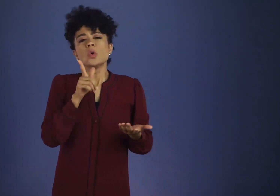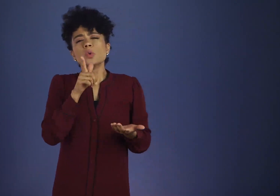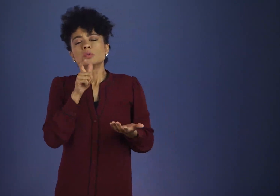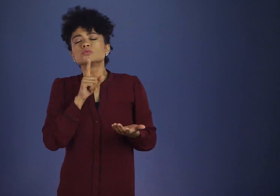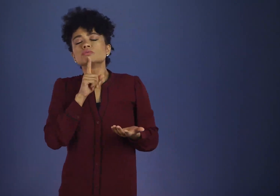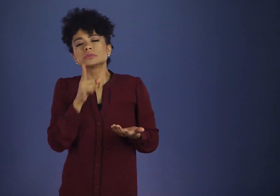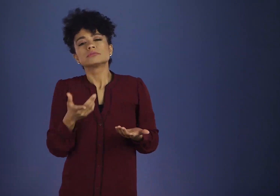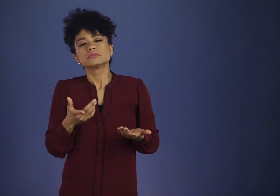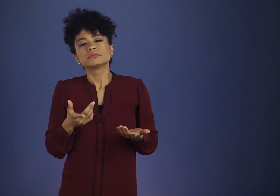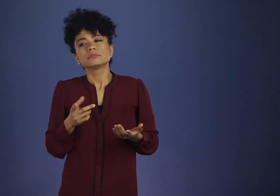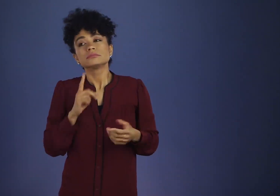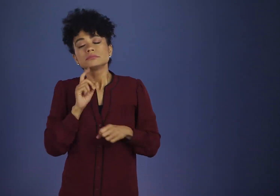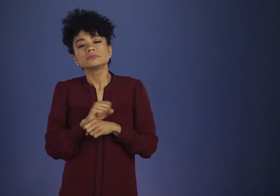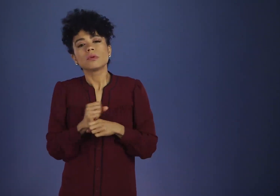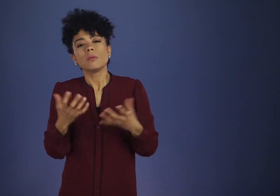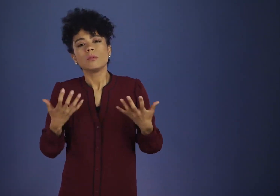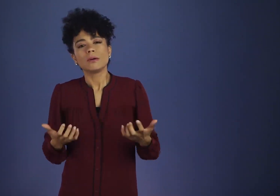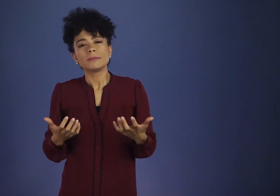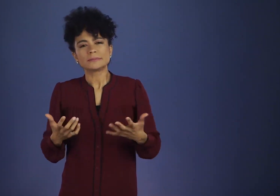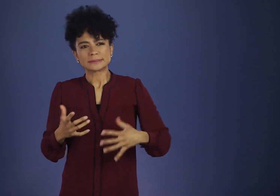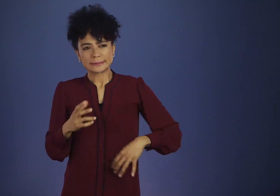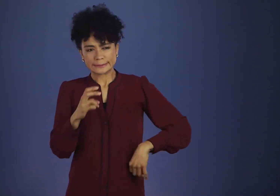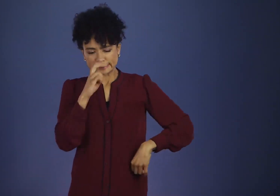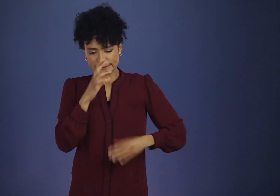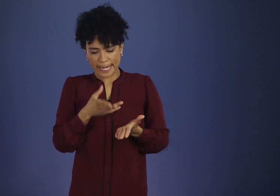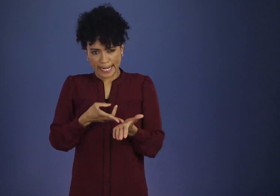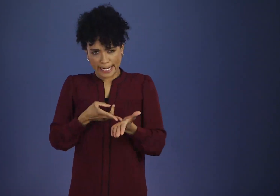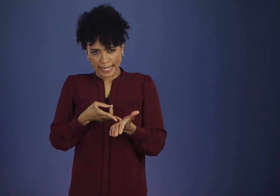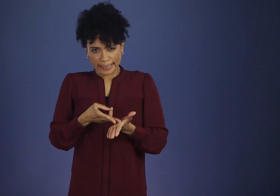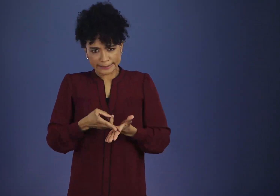Who wishes to be rigorously honest and tolerant?